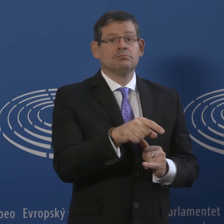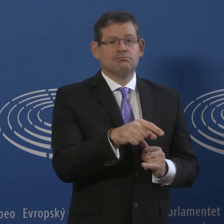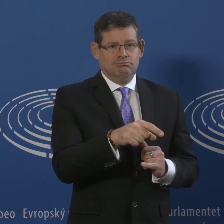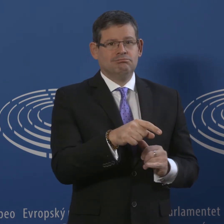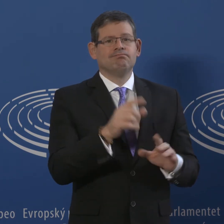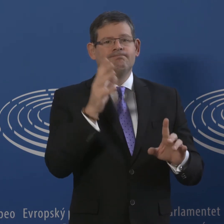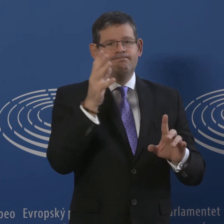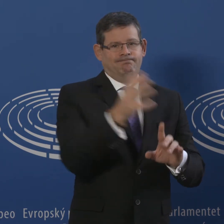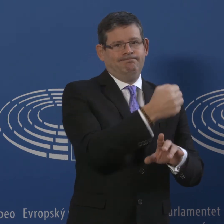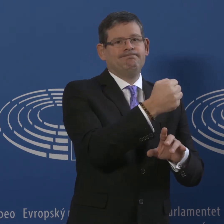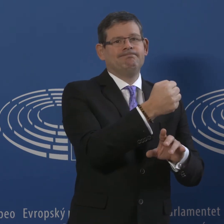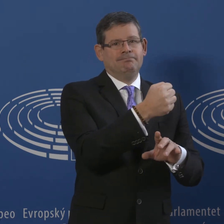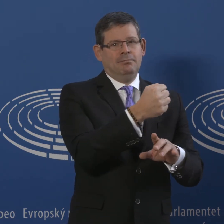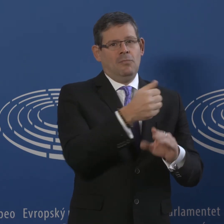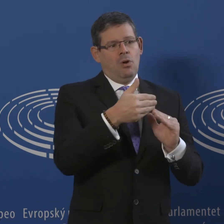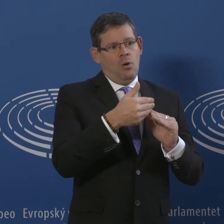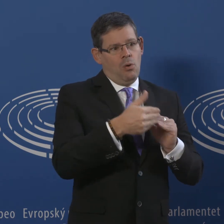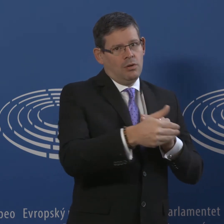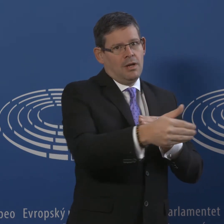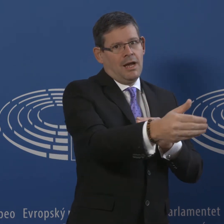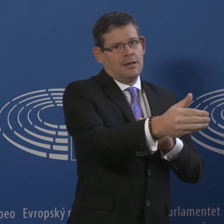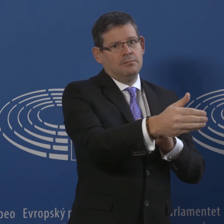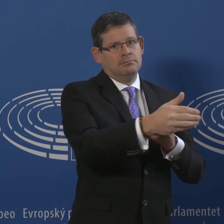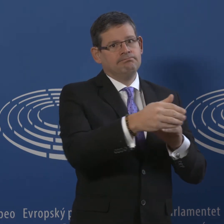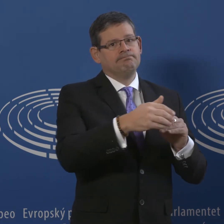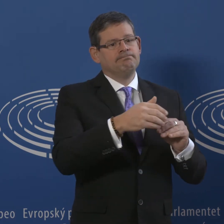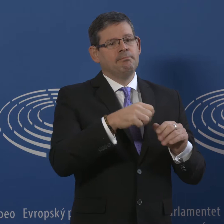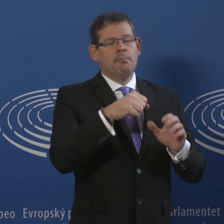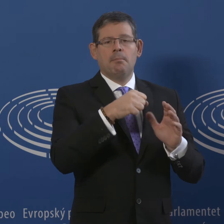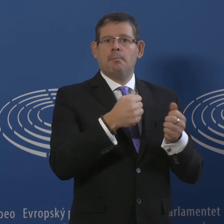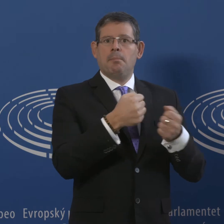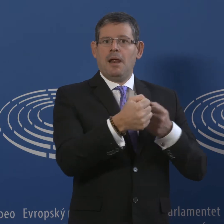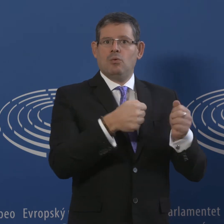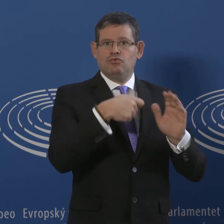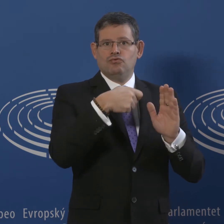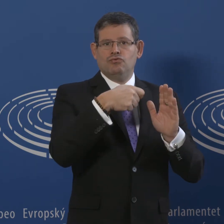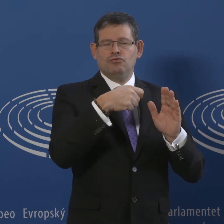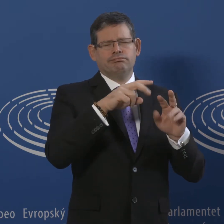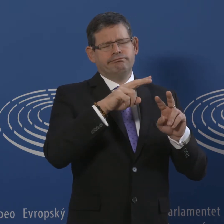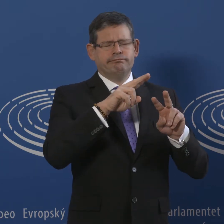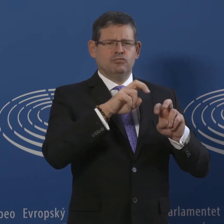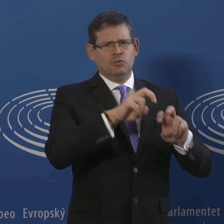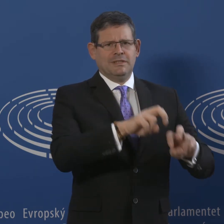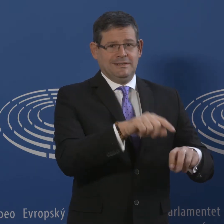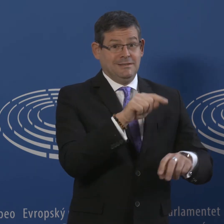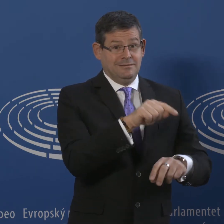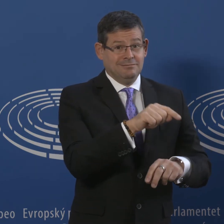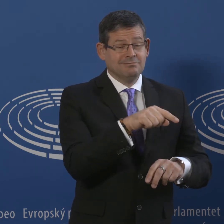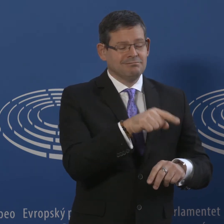this being achieved in the long-term through pilot studies,